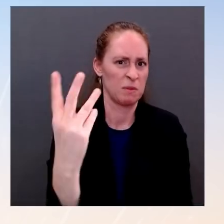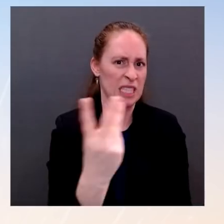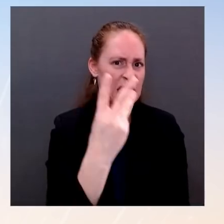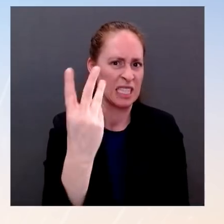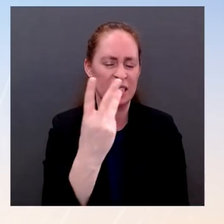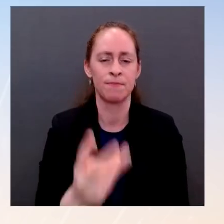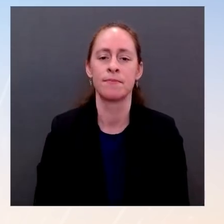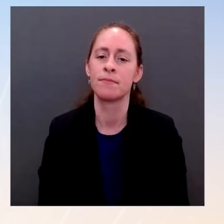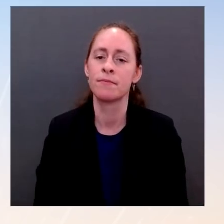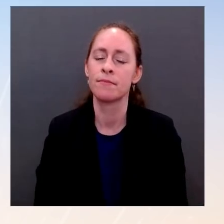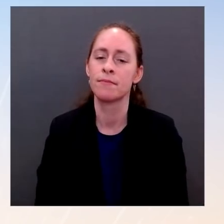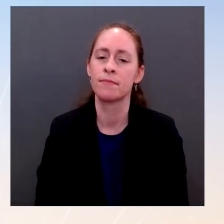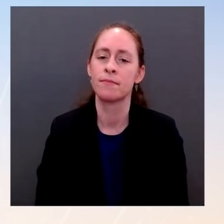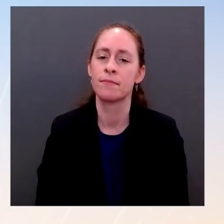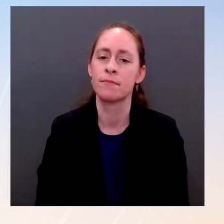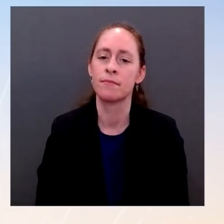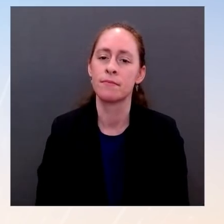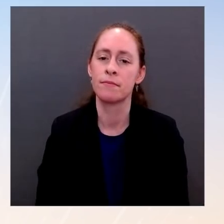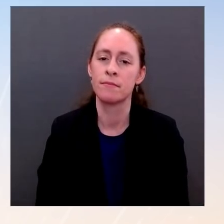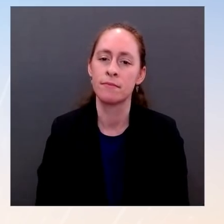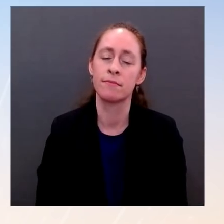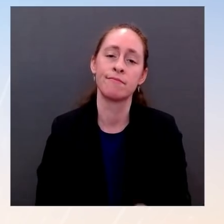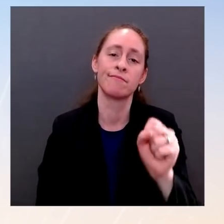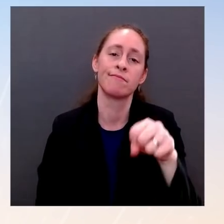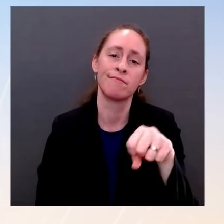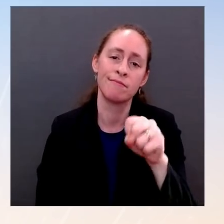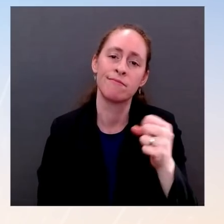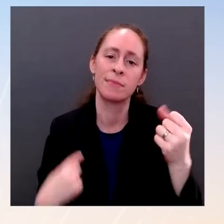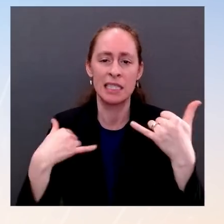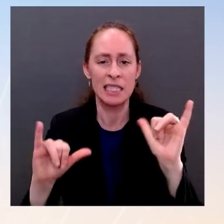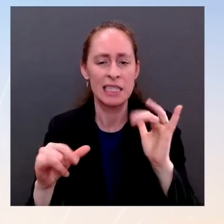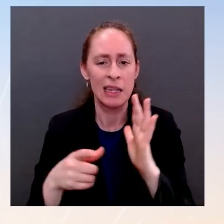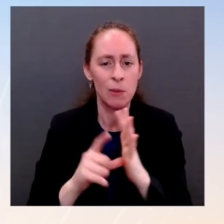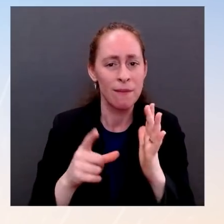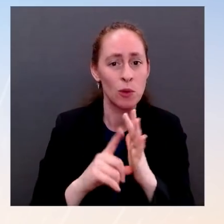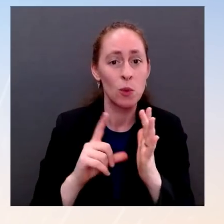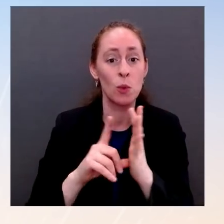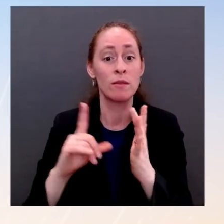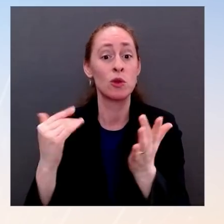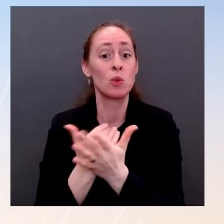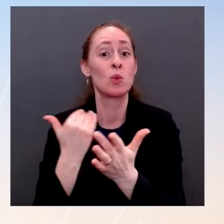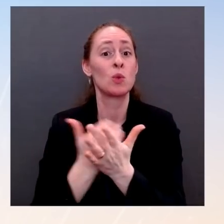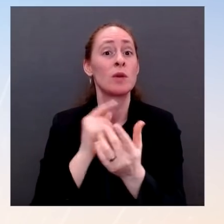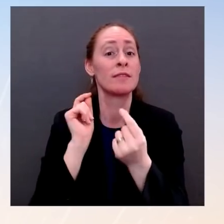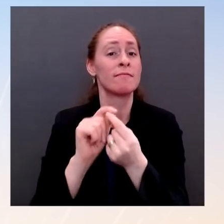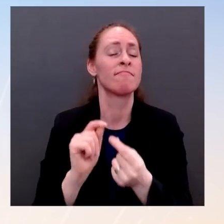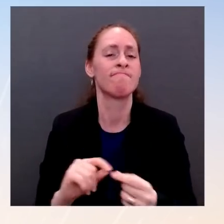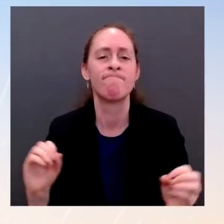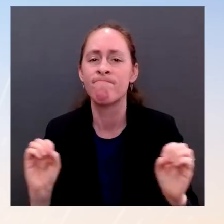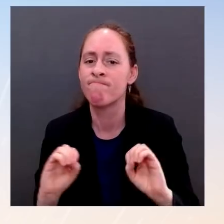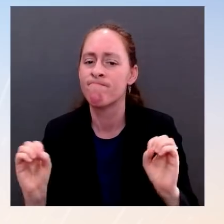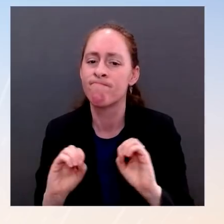We have always said from the beginning that we are open to sending more troops should that be needed.